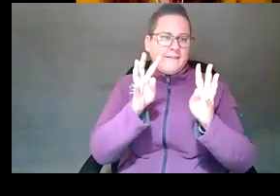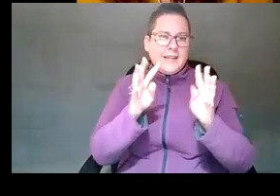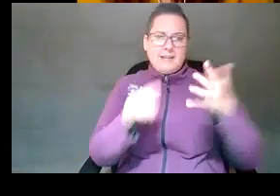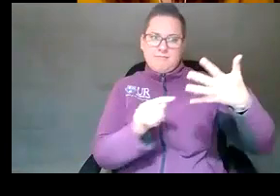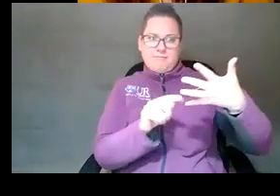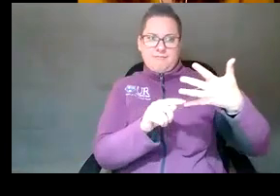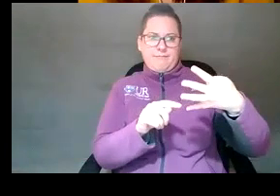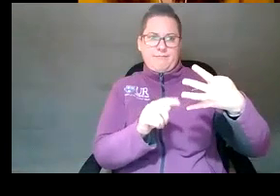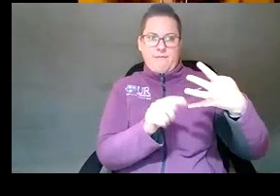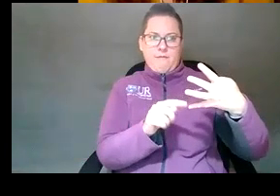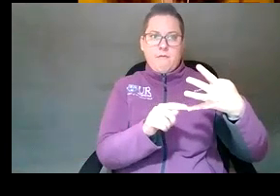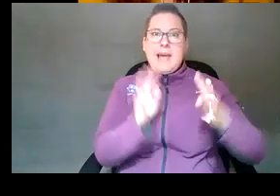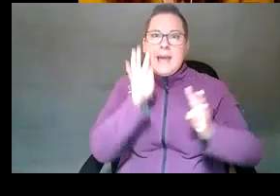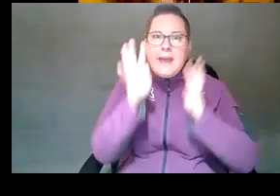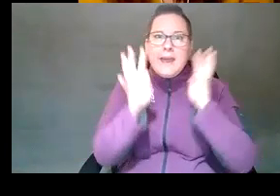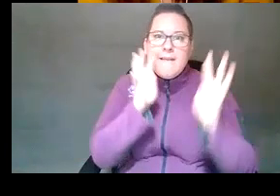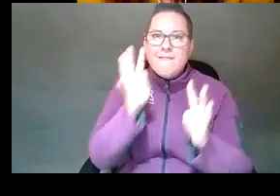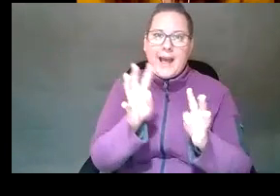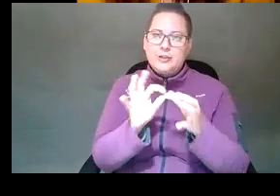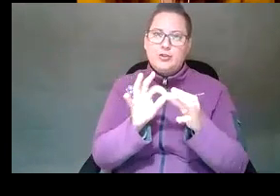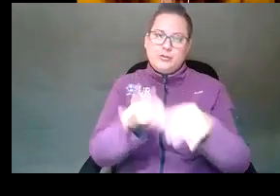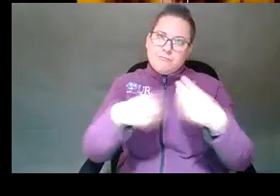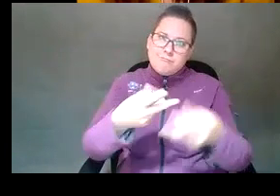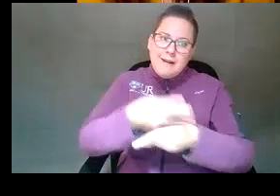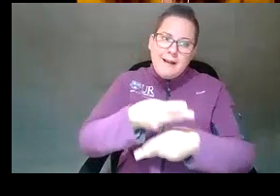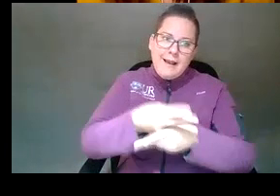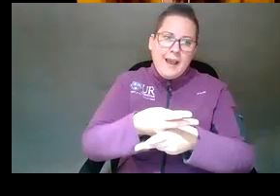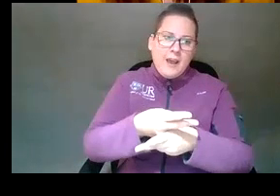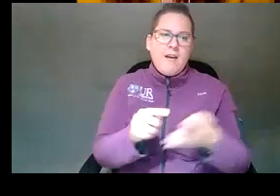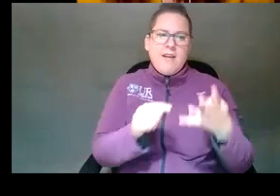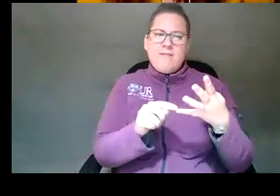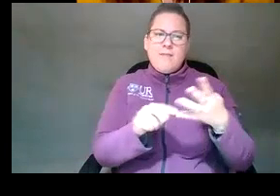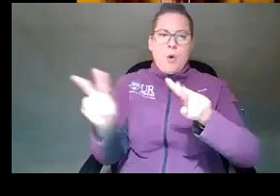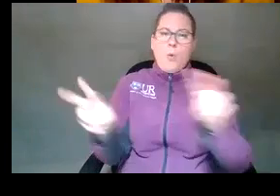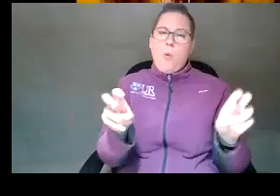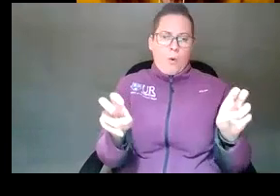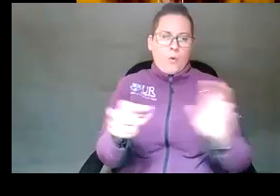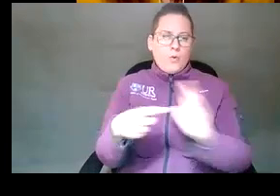of using telehealth to provide care and so this last quote highlights that nationally there has